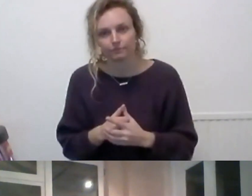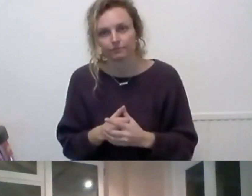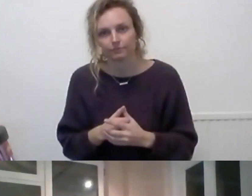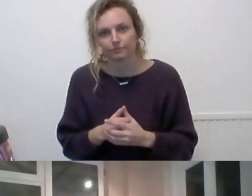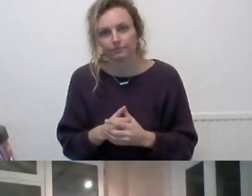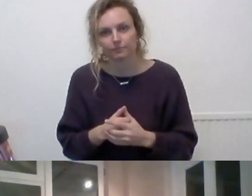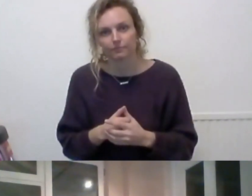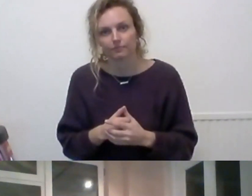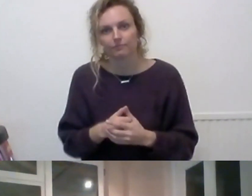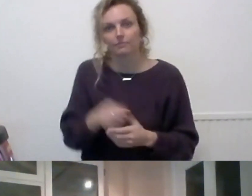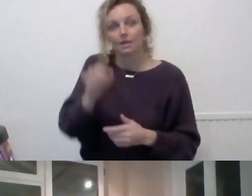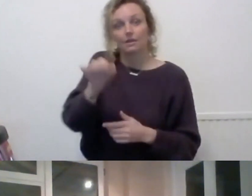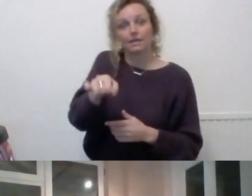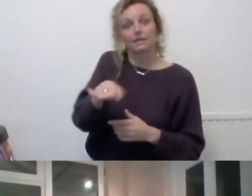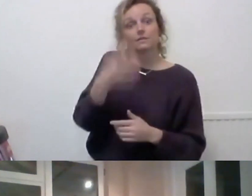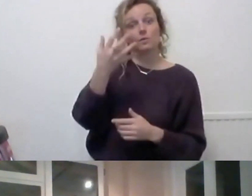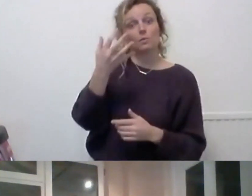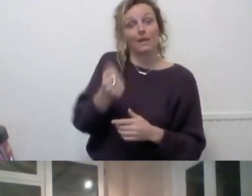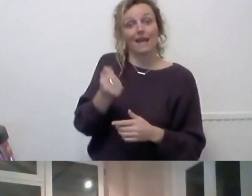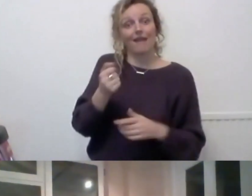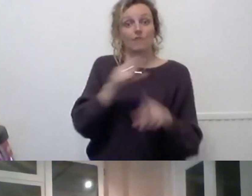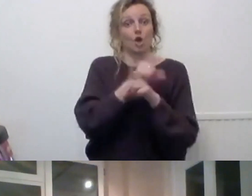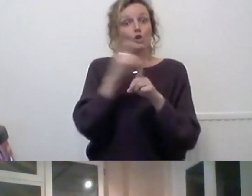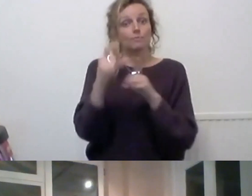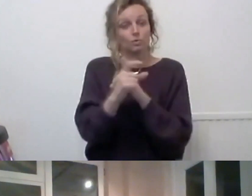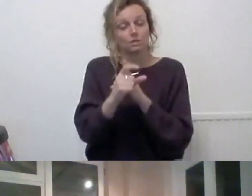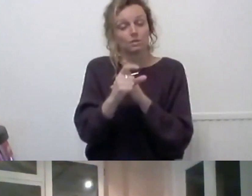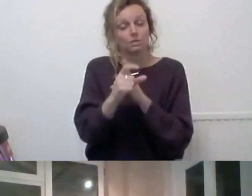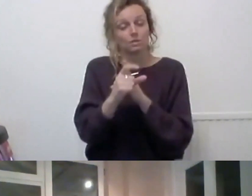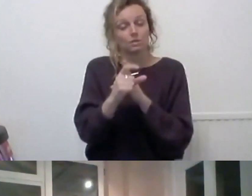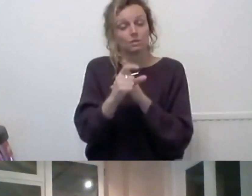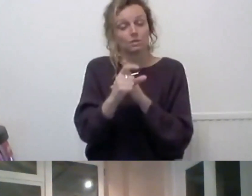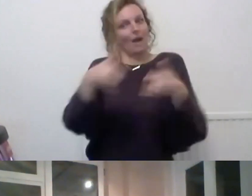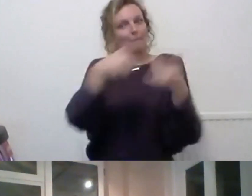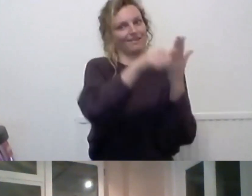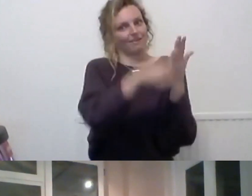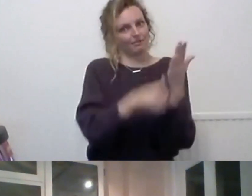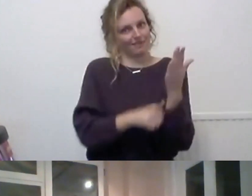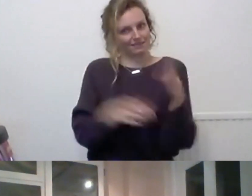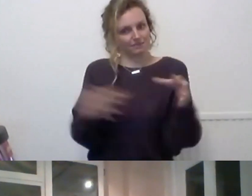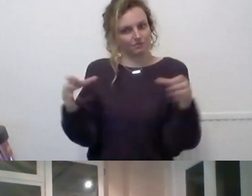got really key community leaders who really, they taking the initiative as well, which is really